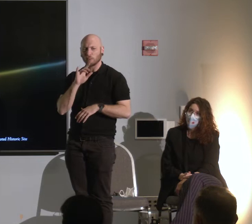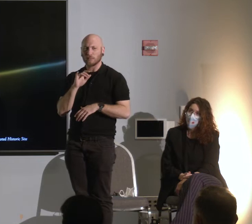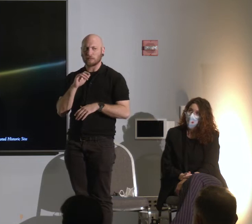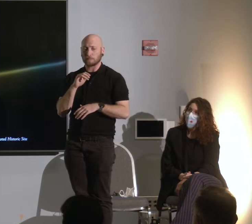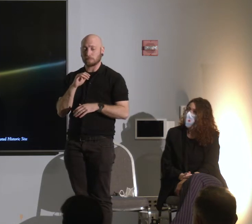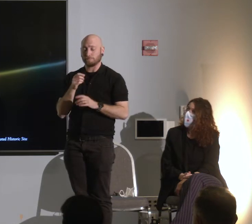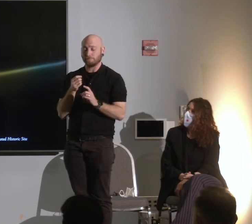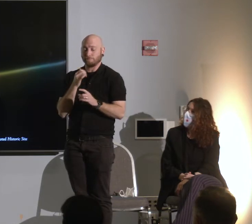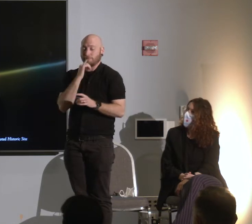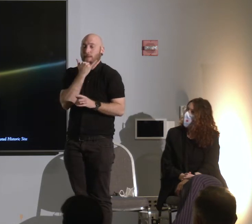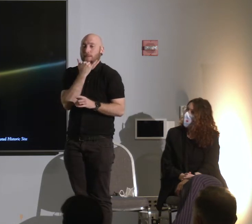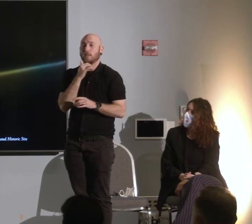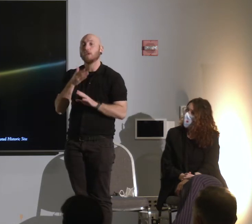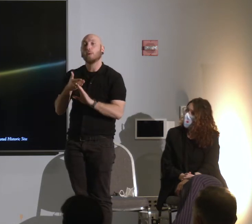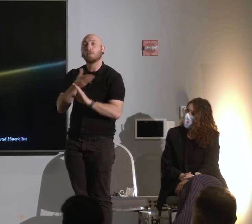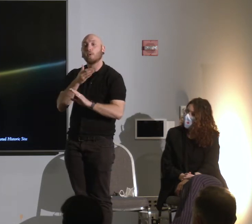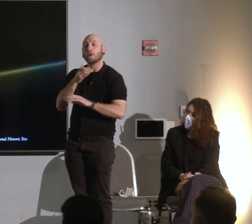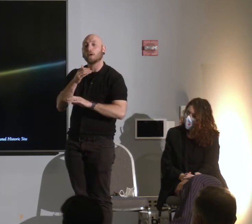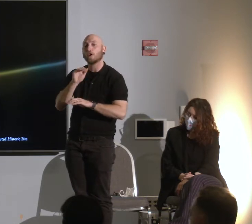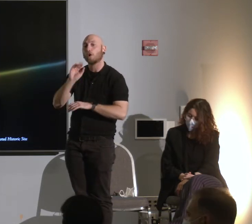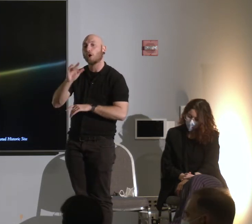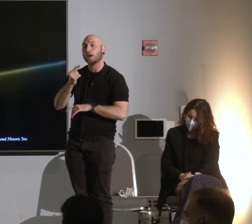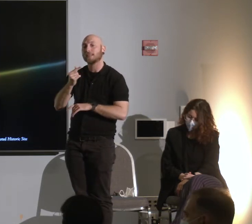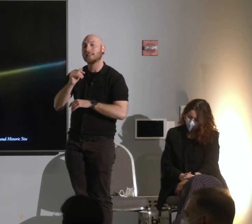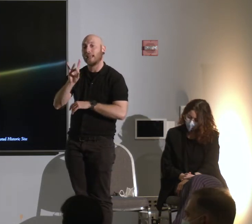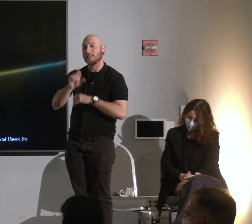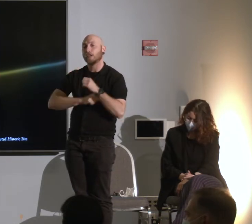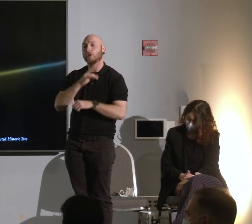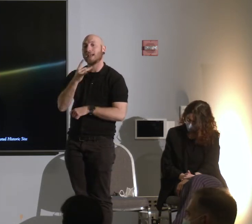Until August 8th 1857, Olmstead had been little more than a